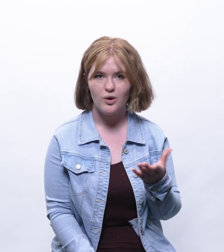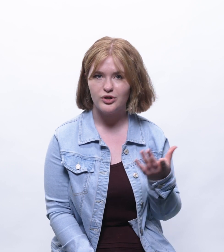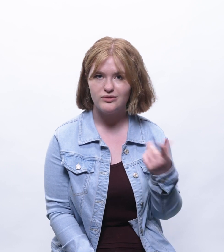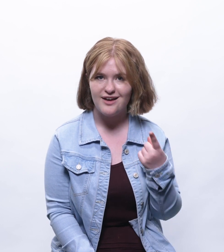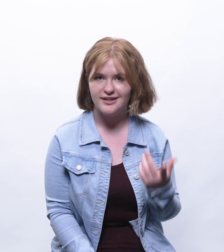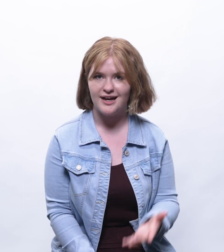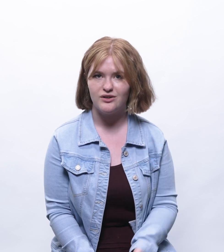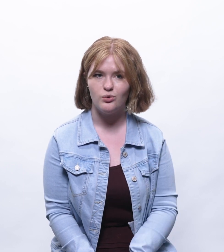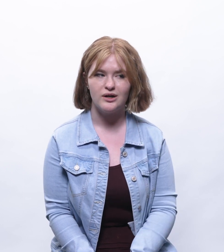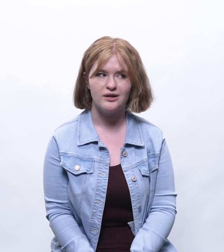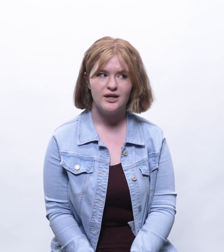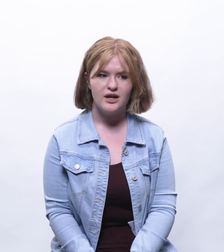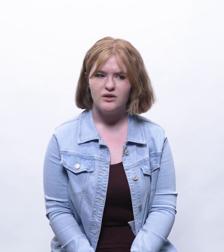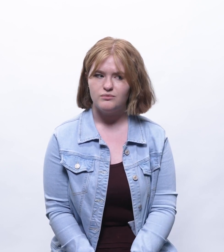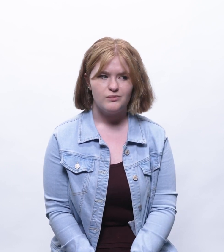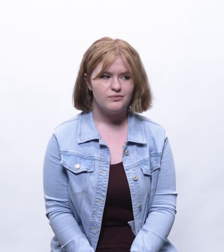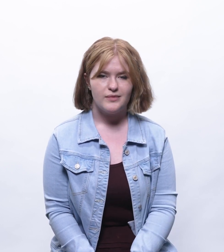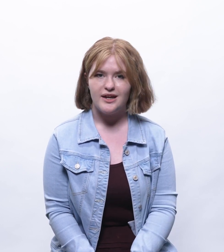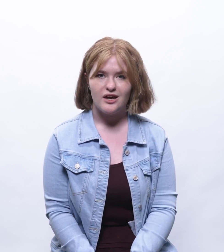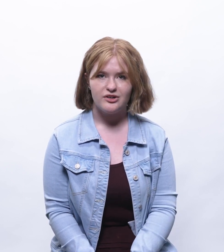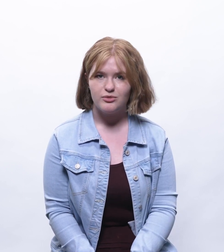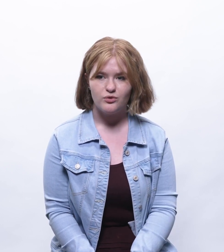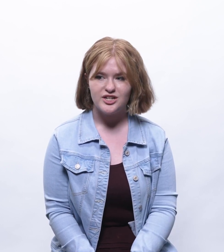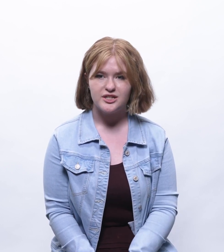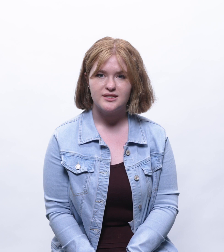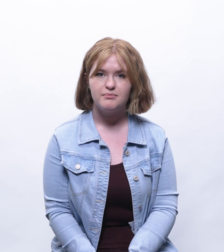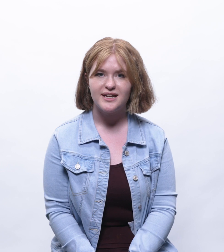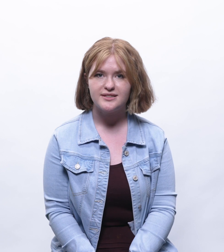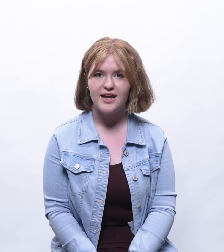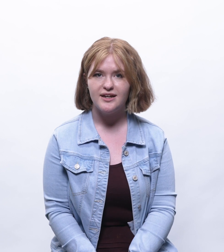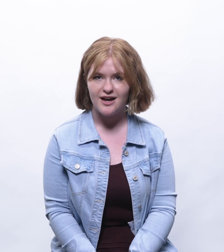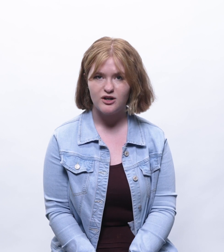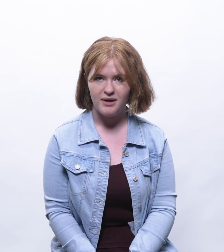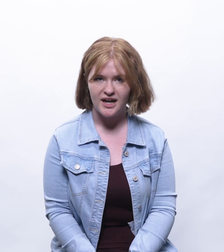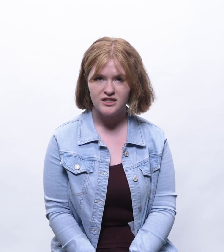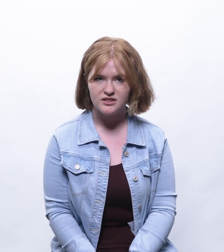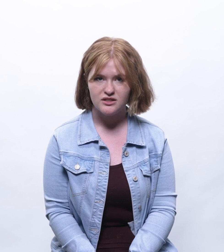what were you laughing at or any other number of questions. By saying never mind,